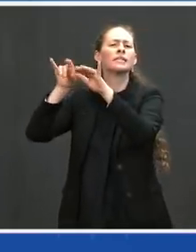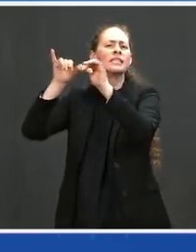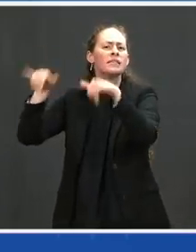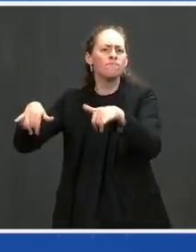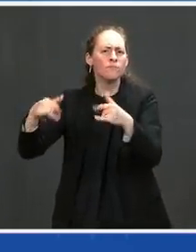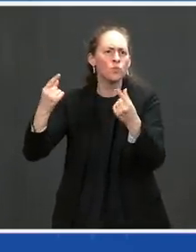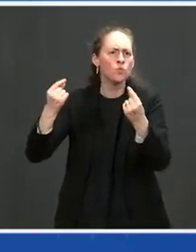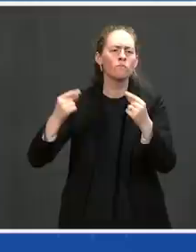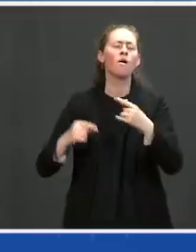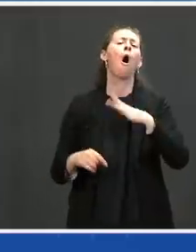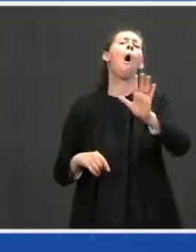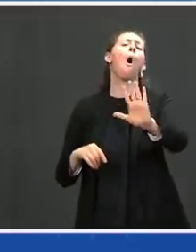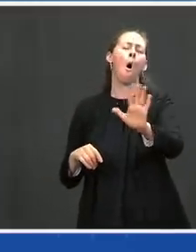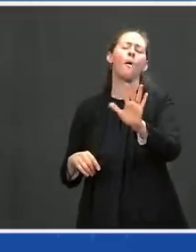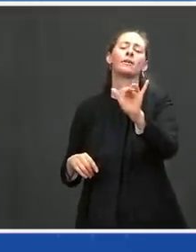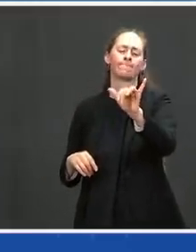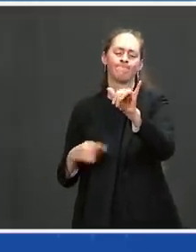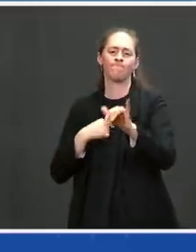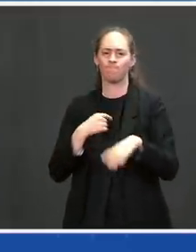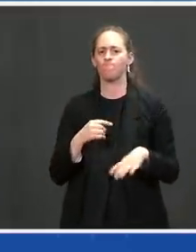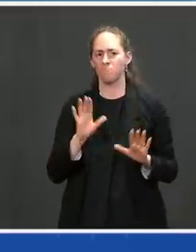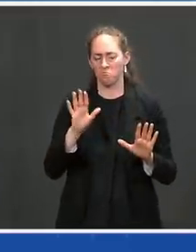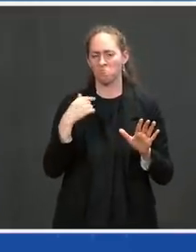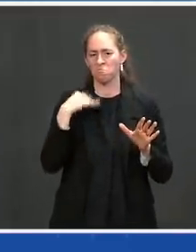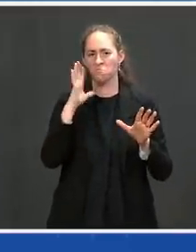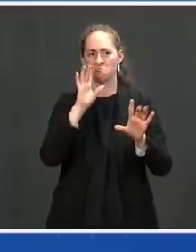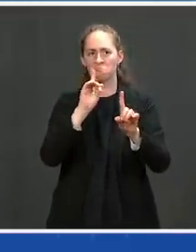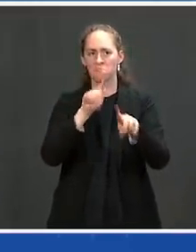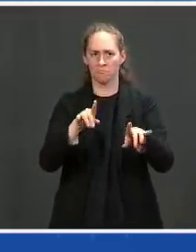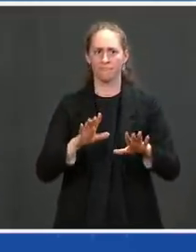they're each specifically legitimate questions,